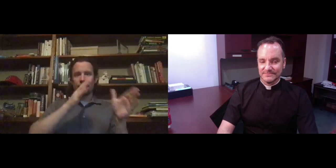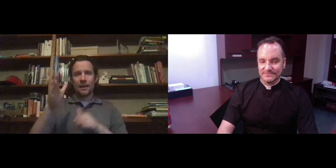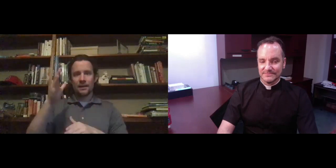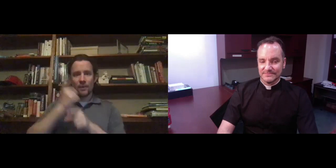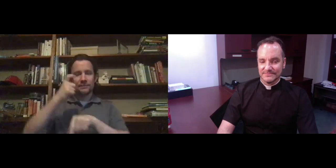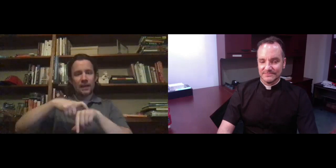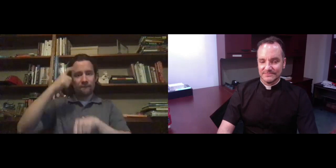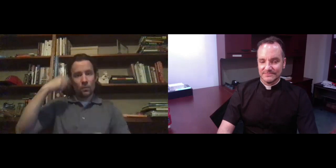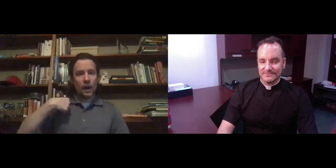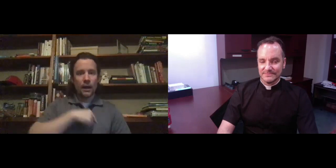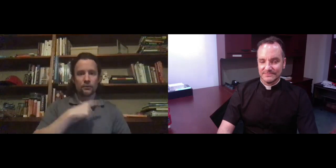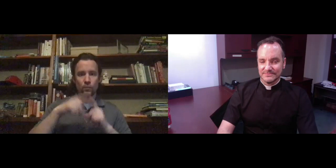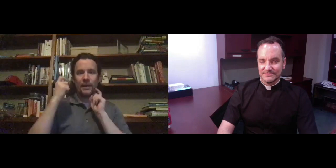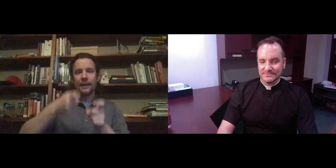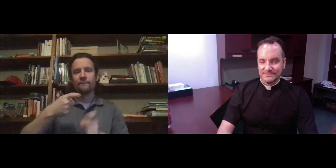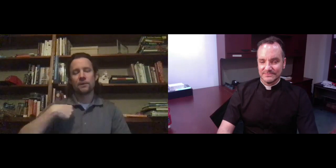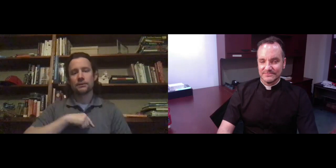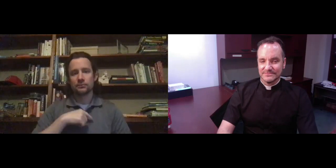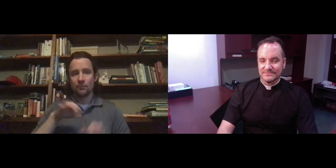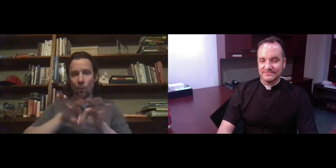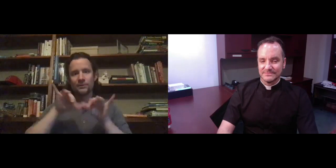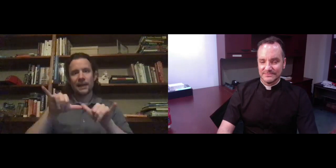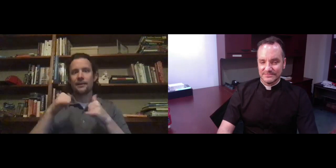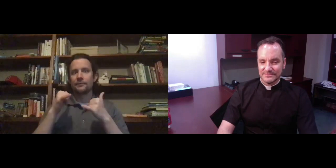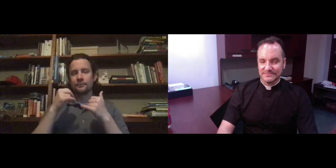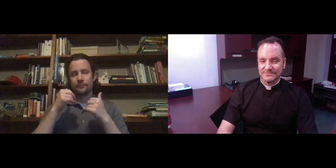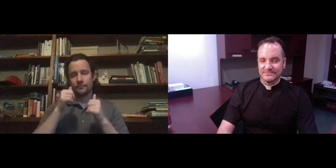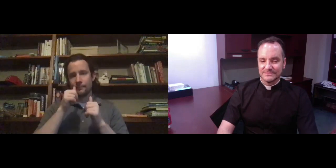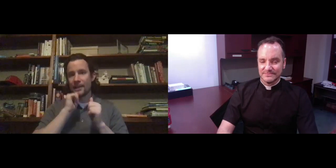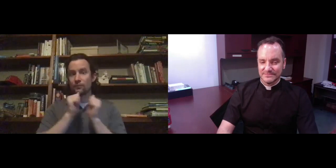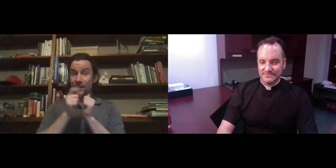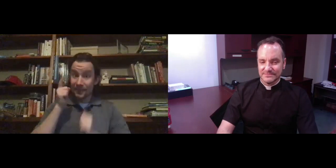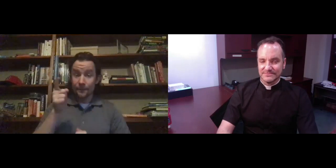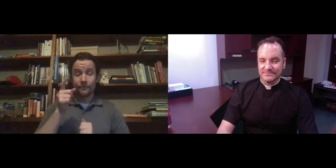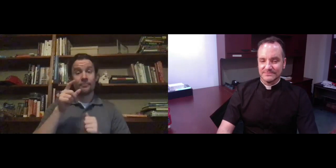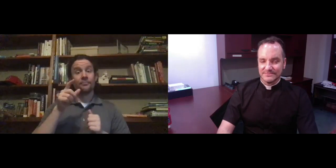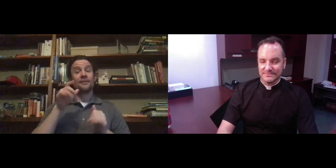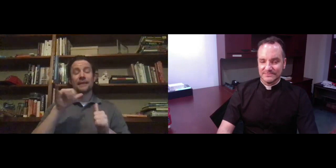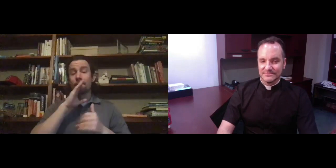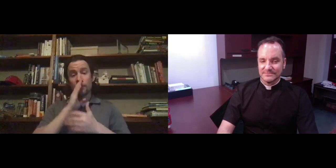if the difficulty will last a long time or not, but God will give us the way through. And if we are